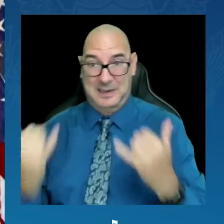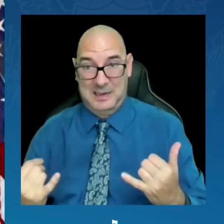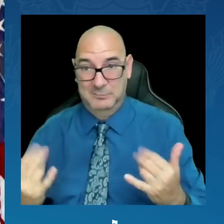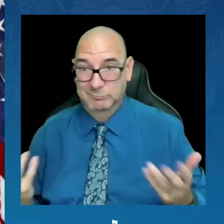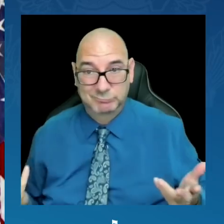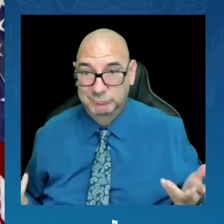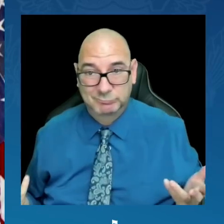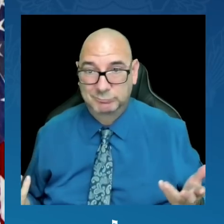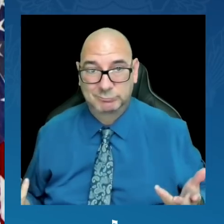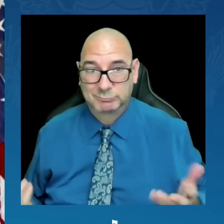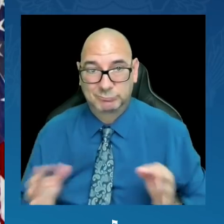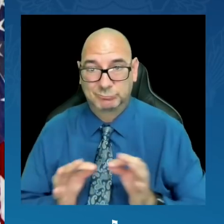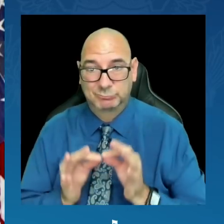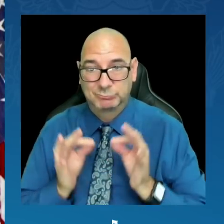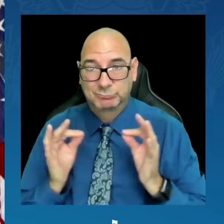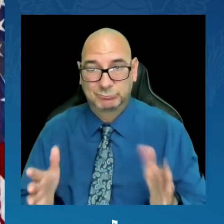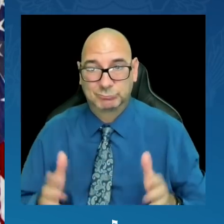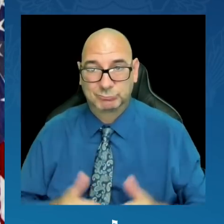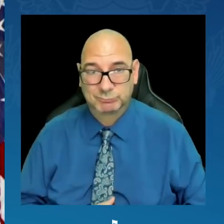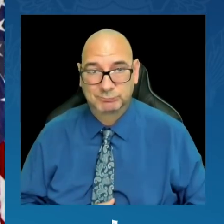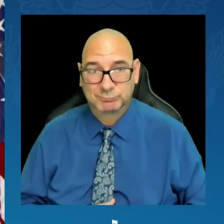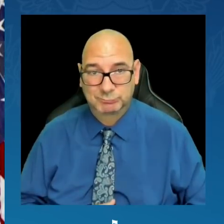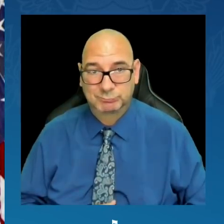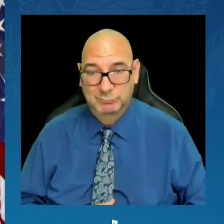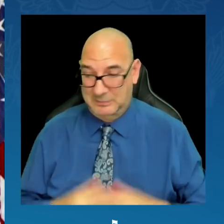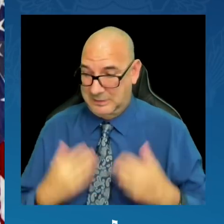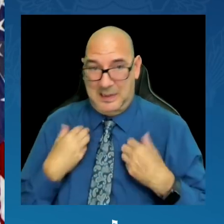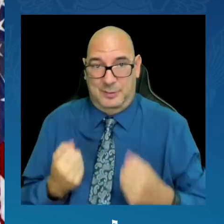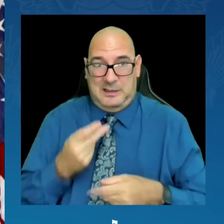This is a healthcare crisis, because understand: